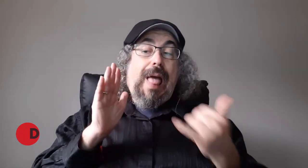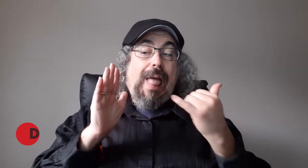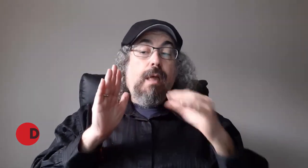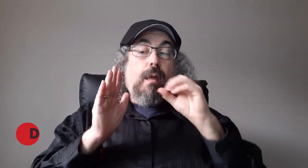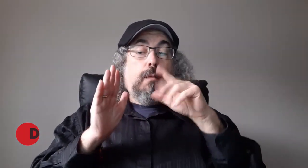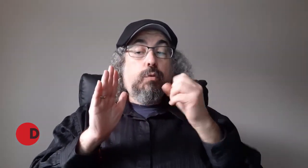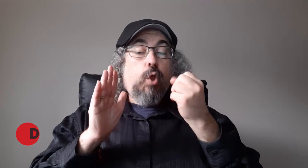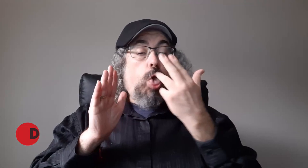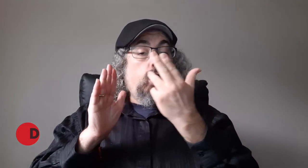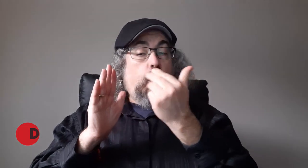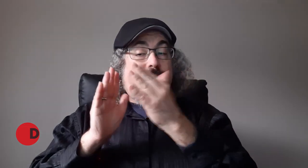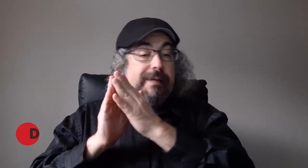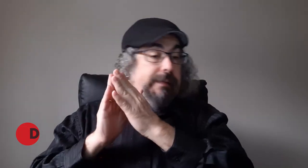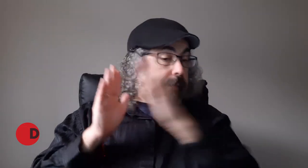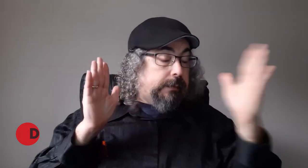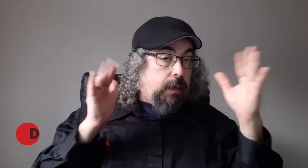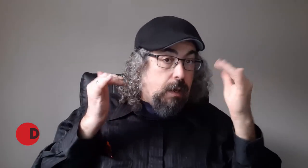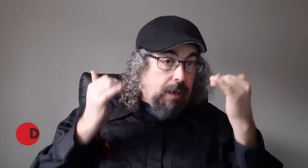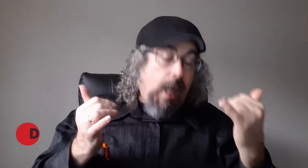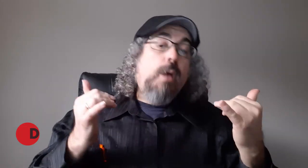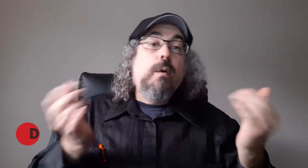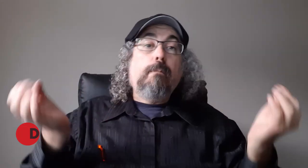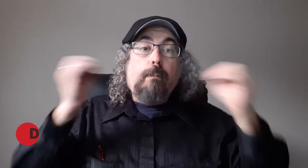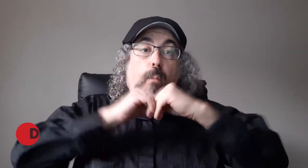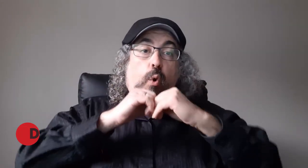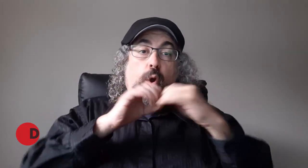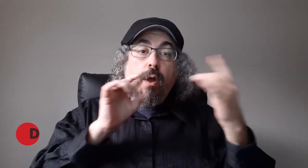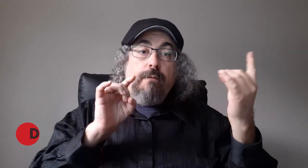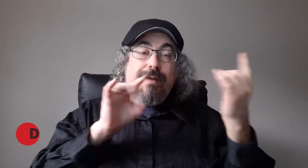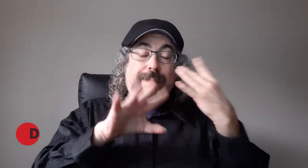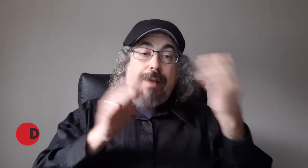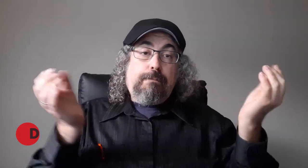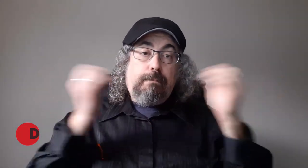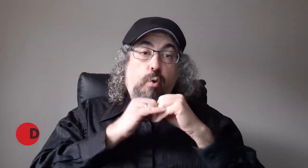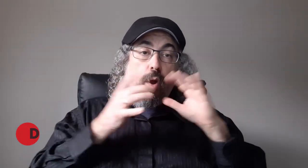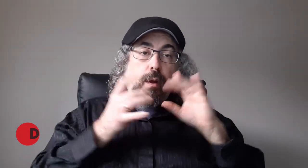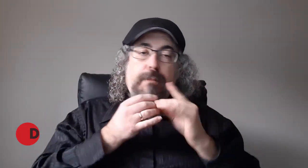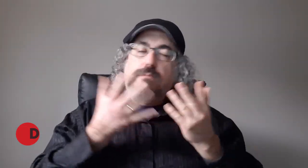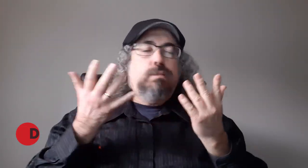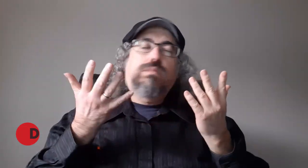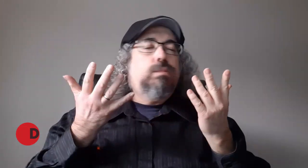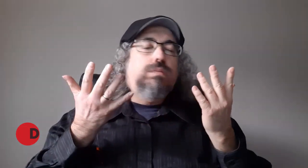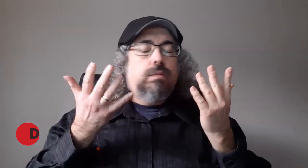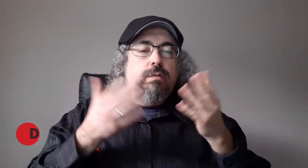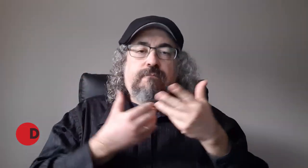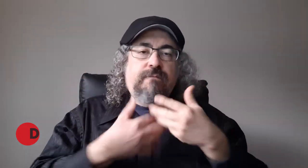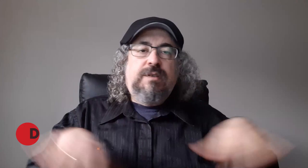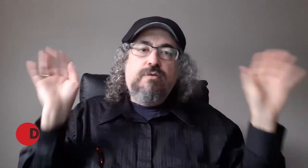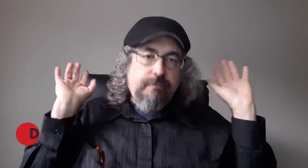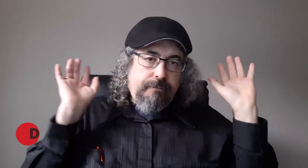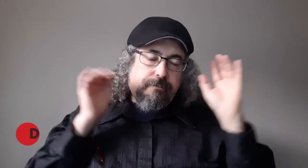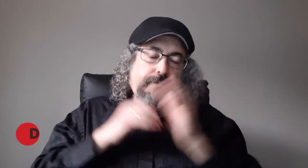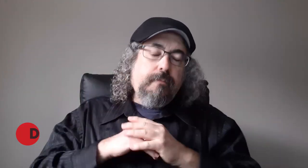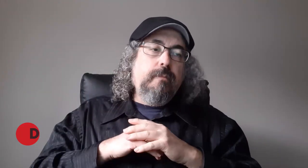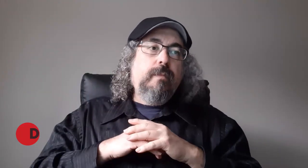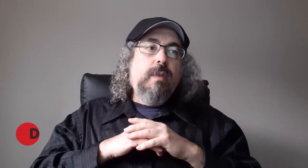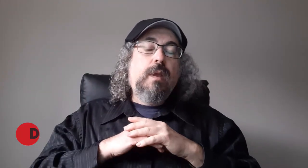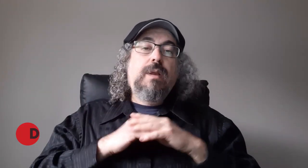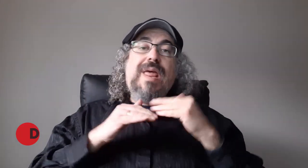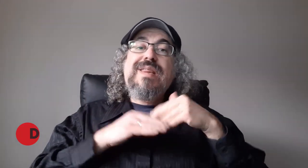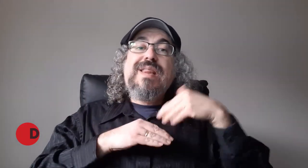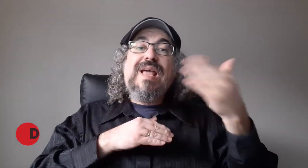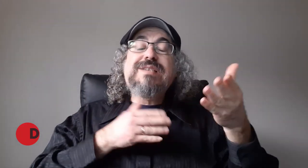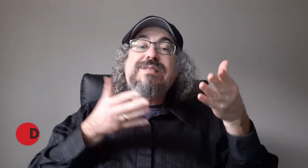That means they will not accept any more comments from the public.